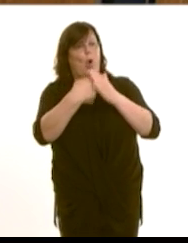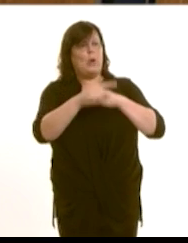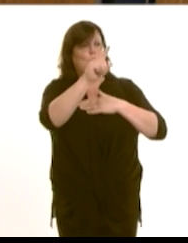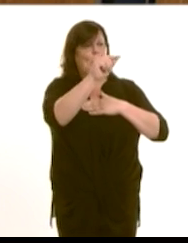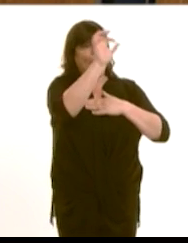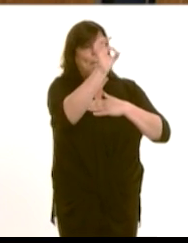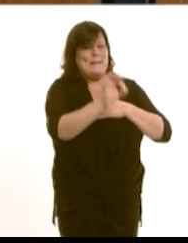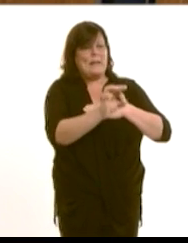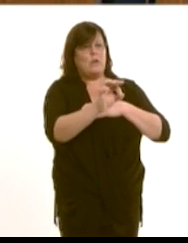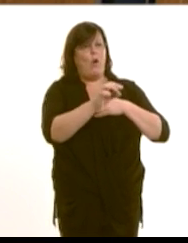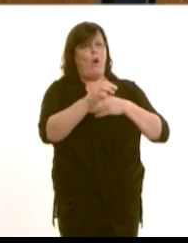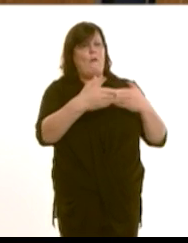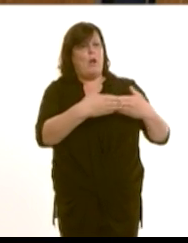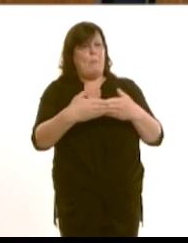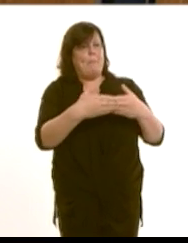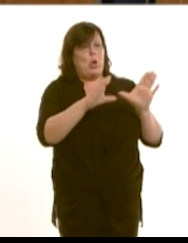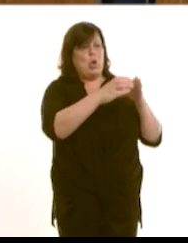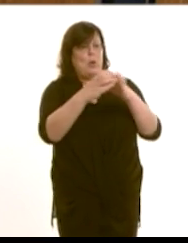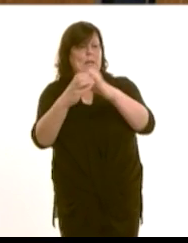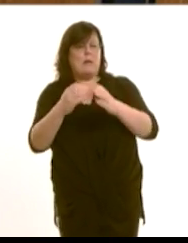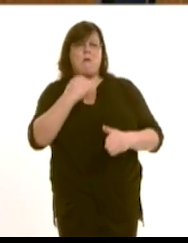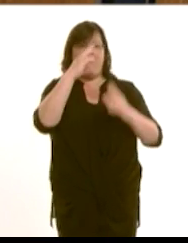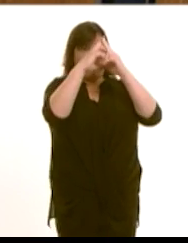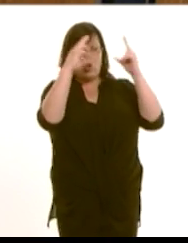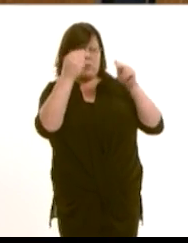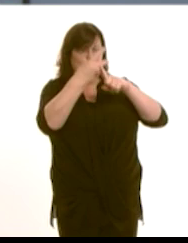enough nurses to staff the cots according to national standards.